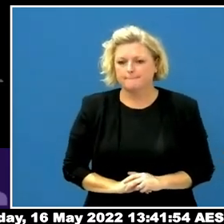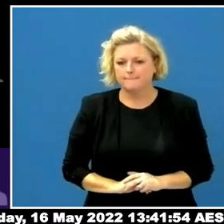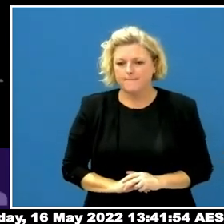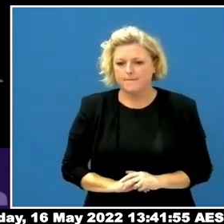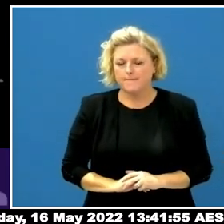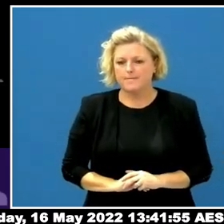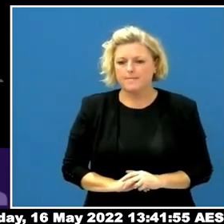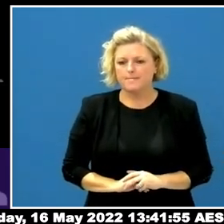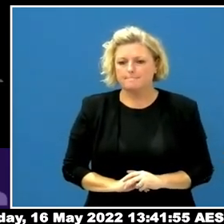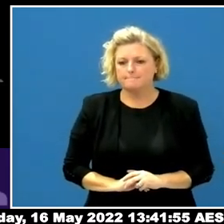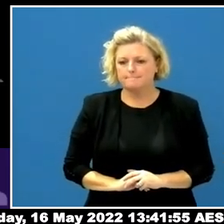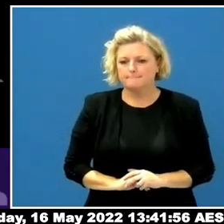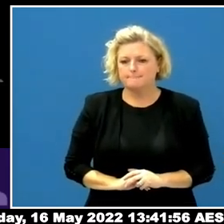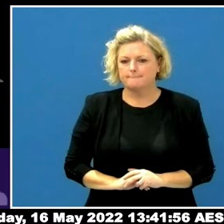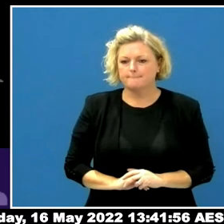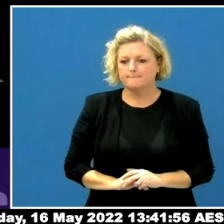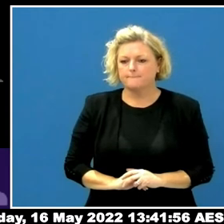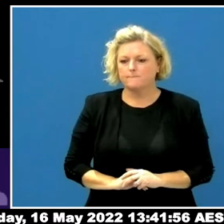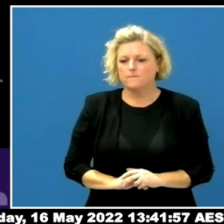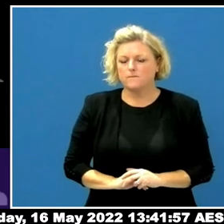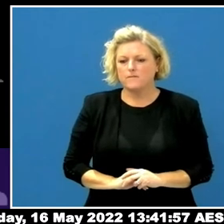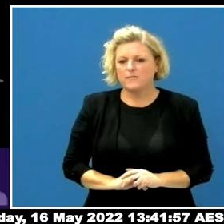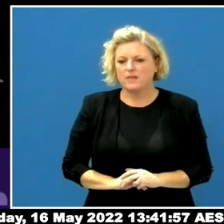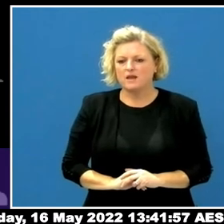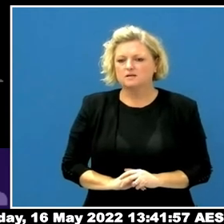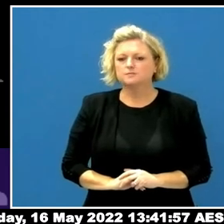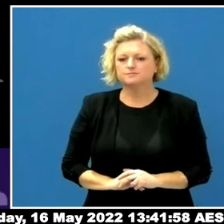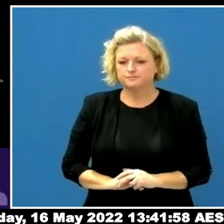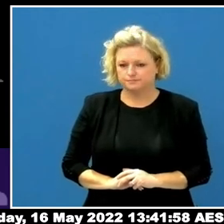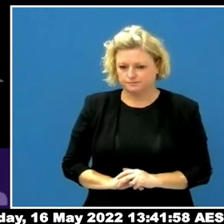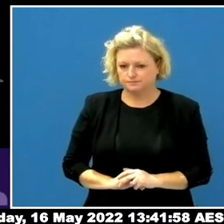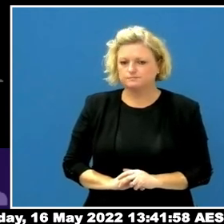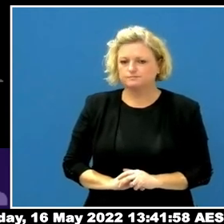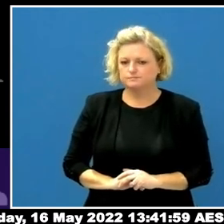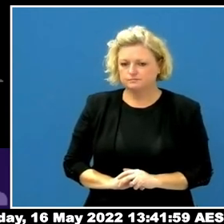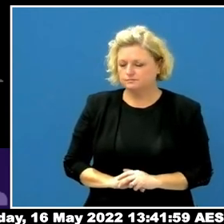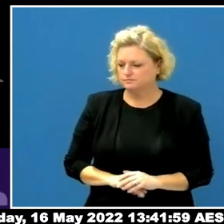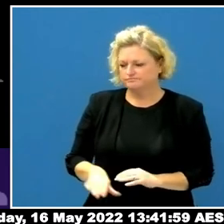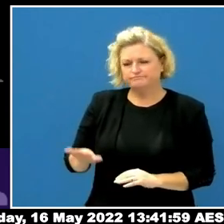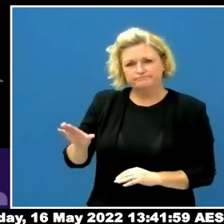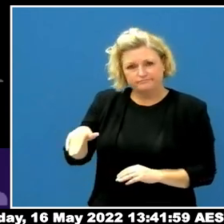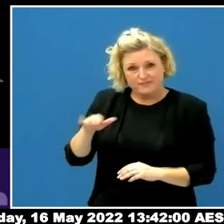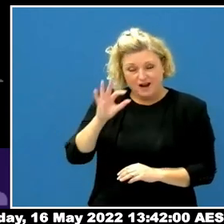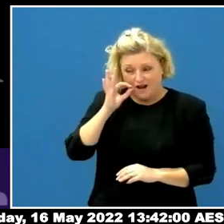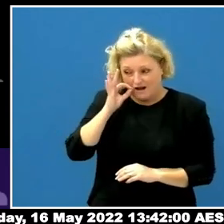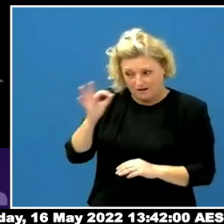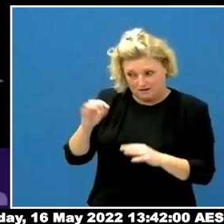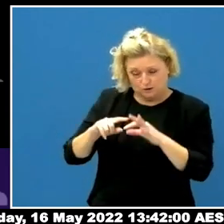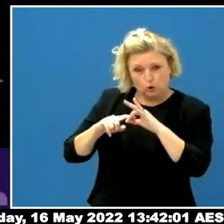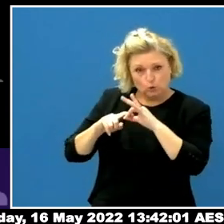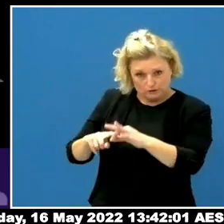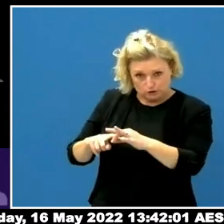You - can I ask you this: the original centre was at Paull Street; correct? That's correct.